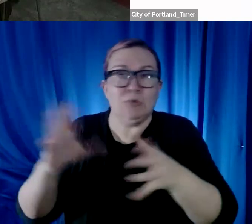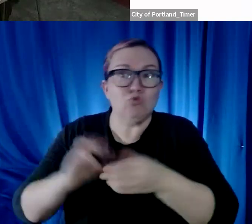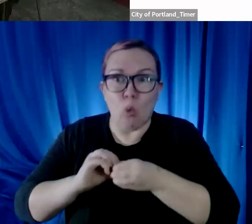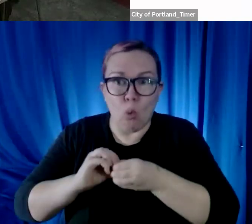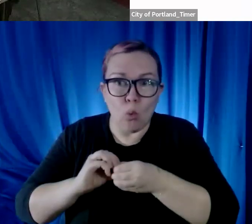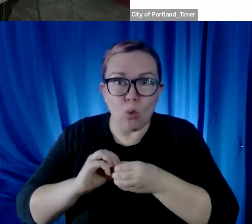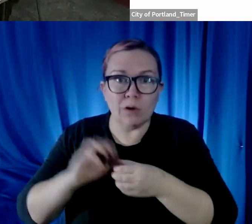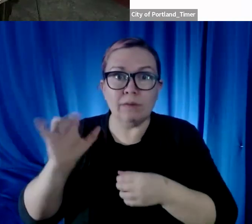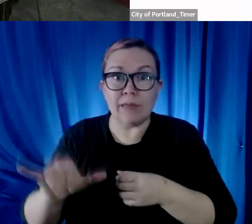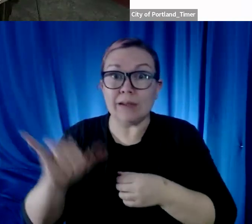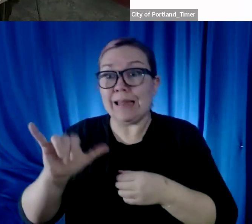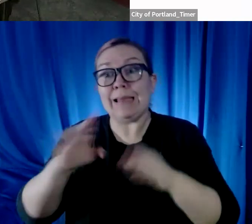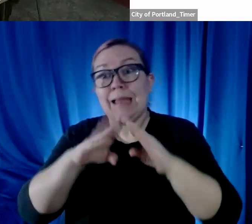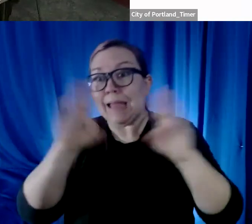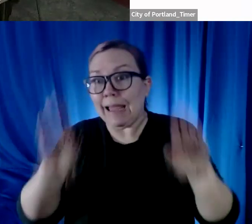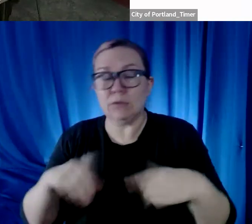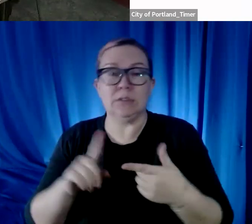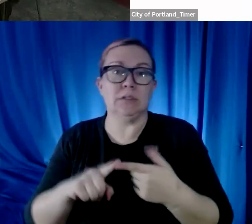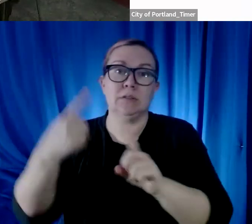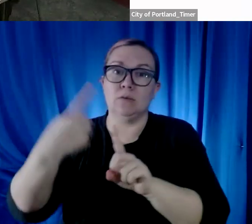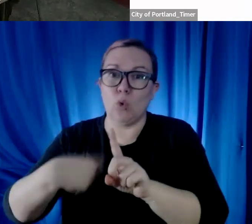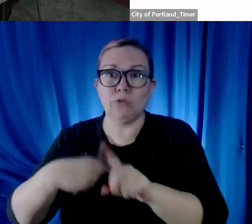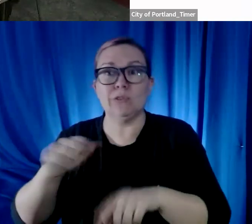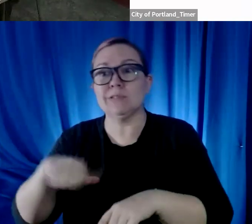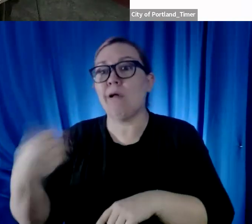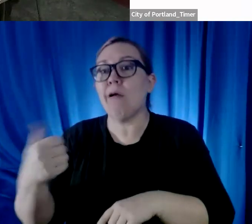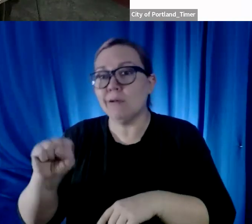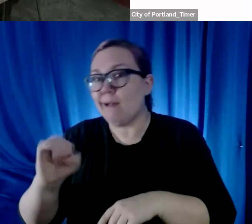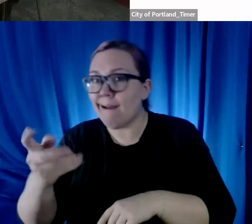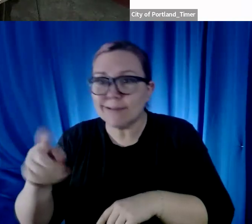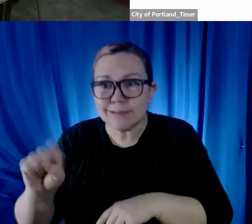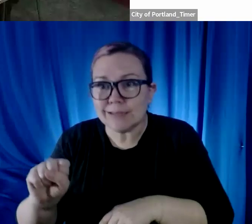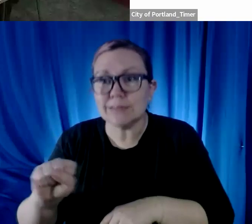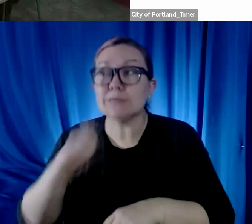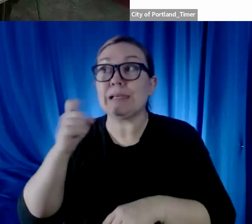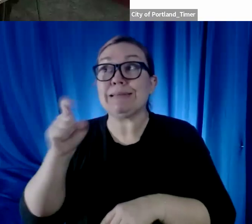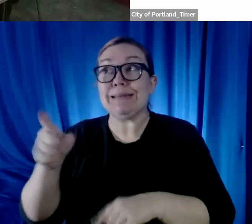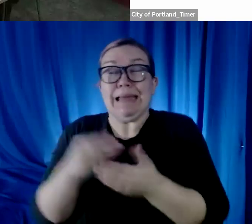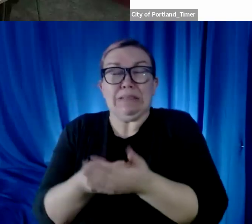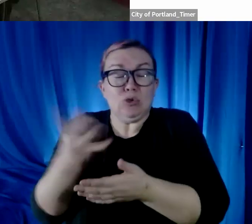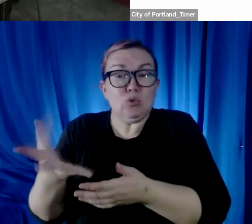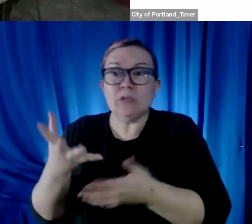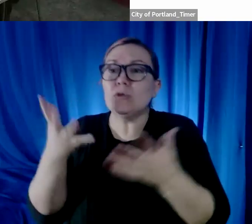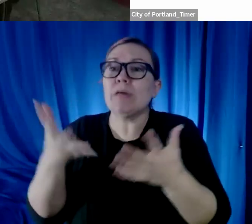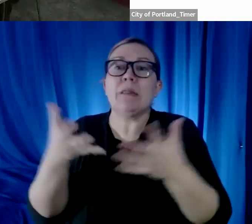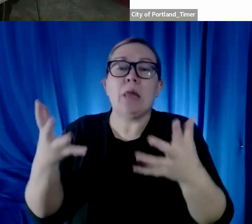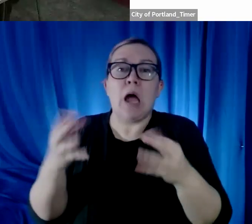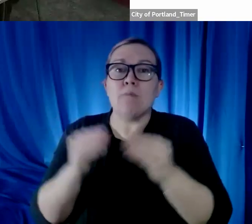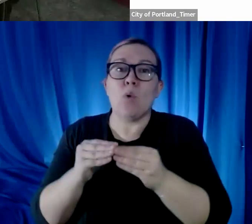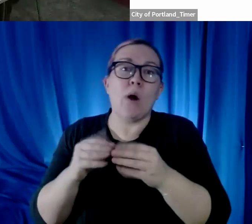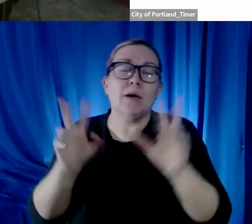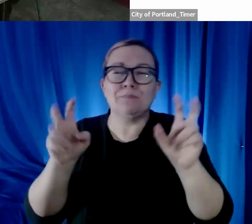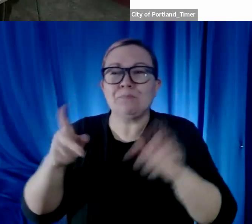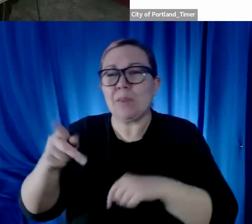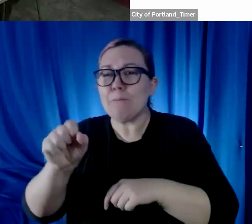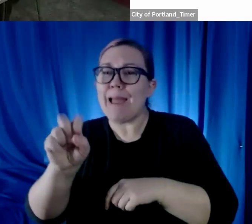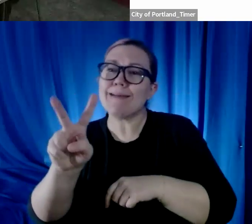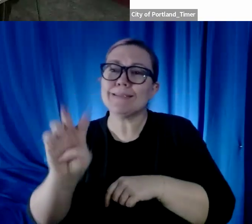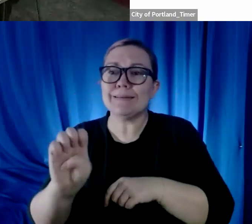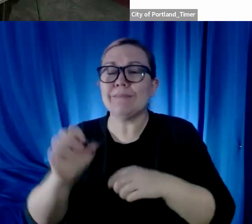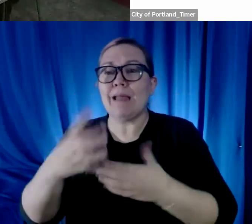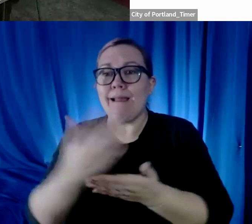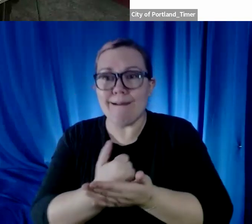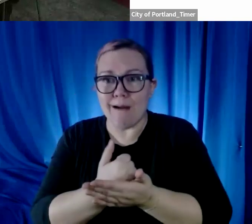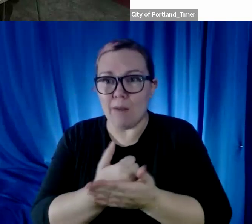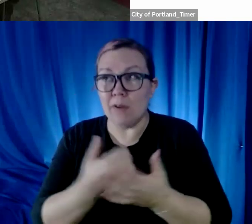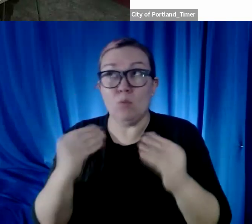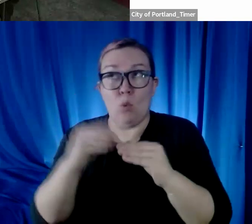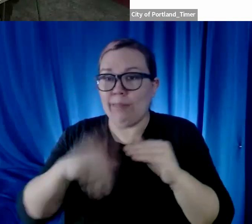Like houses and mortgages and other assets. And because they are so wealthy, they get far more passive income than what they need to live.